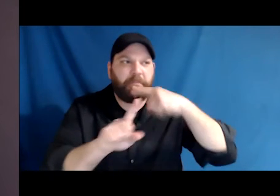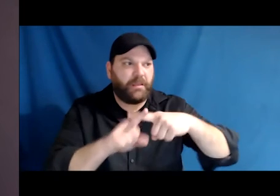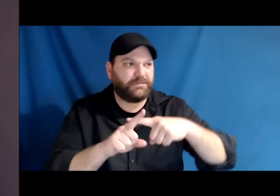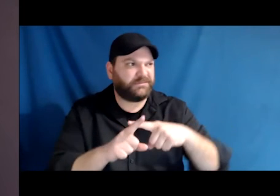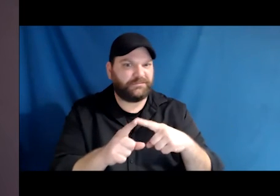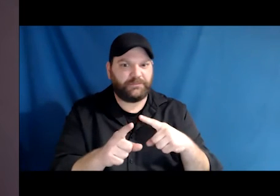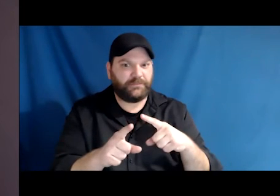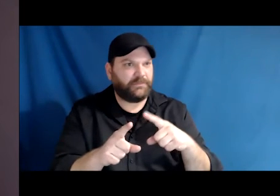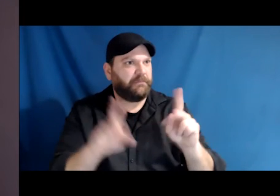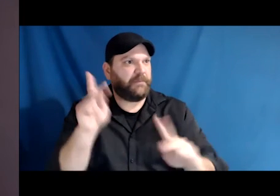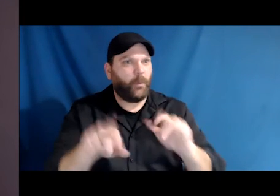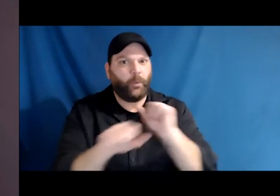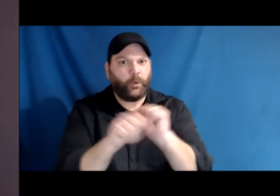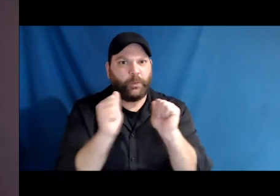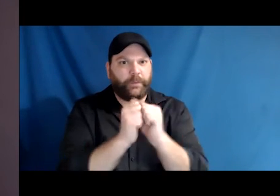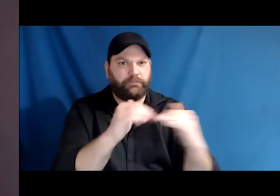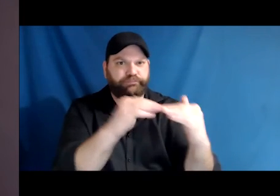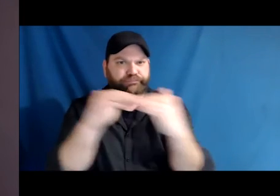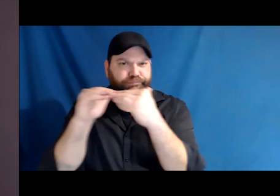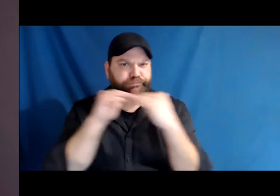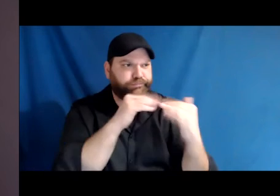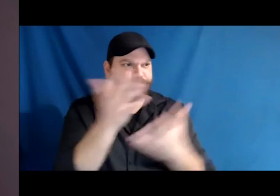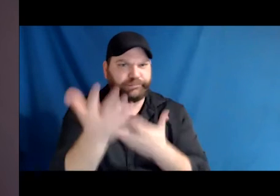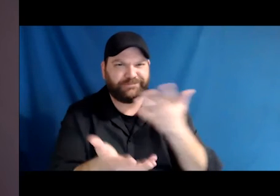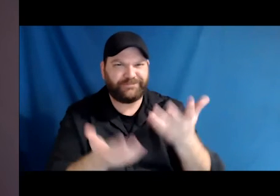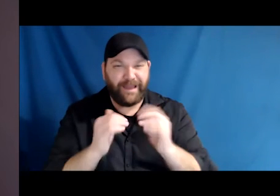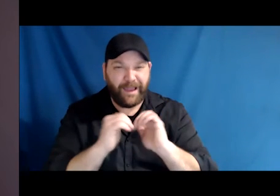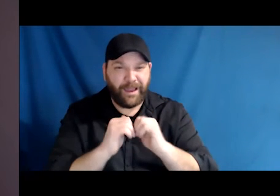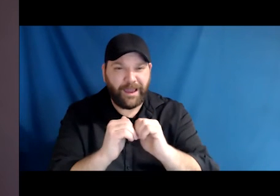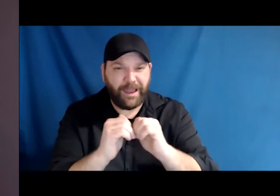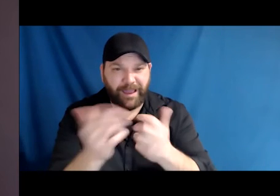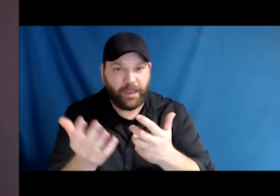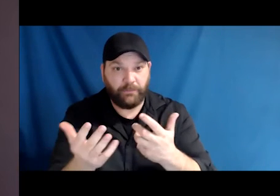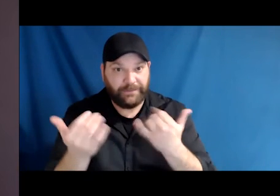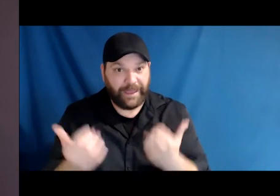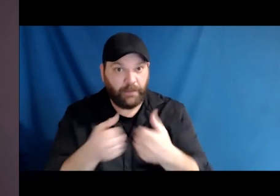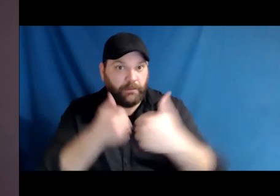because we weren't in person, and that's really a powerful way to actually establish a connection,